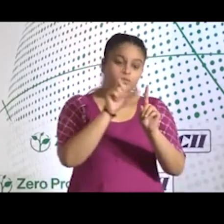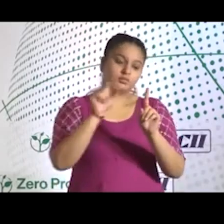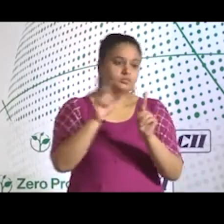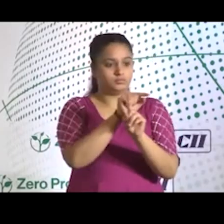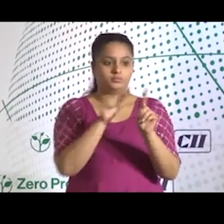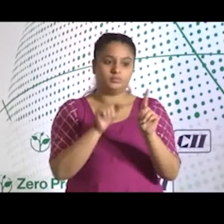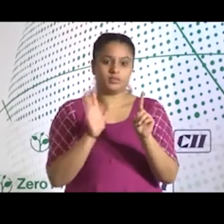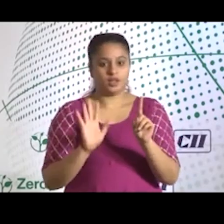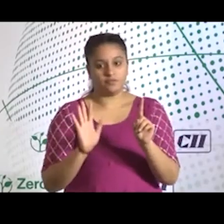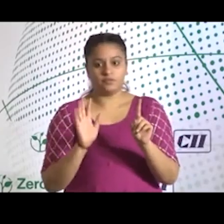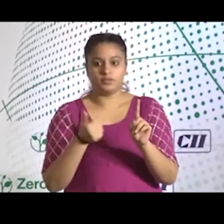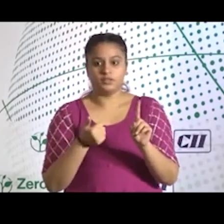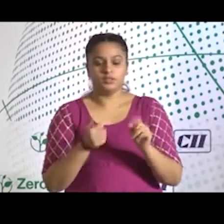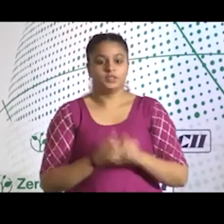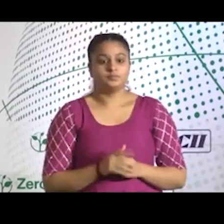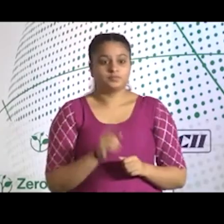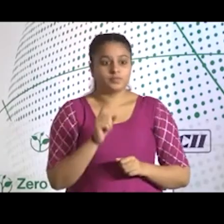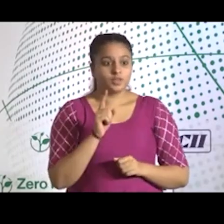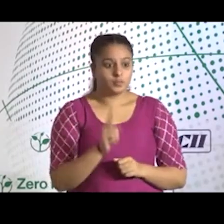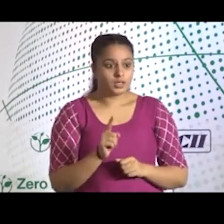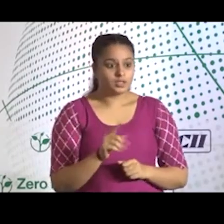But what we need is we need a handshake, right?